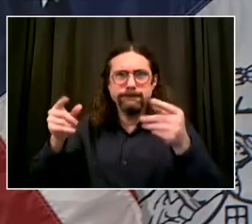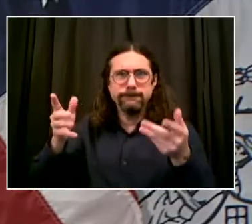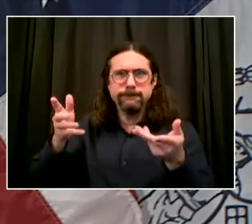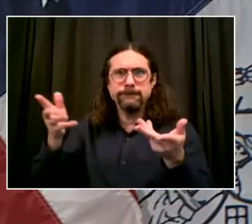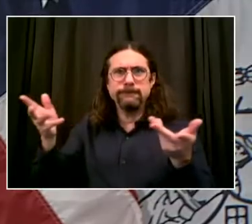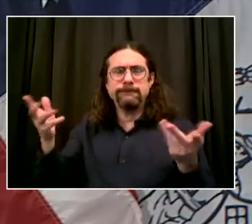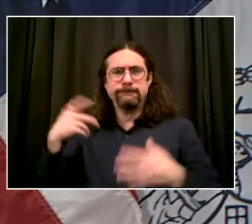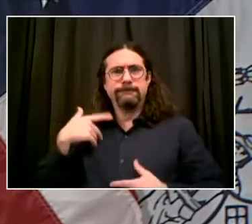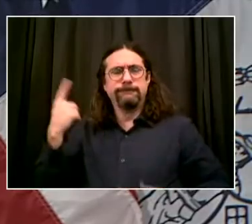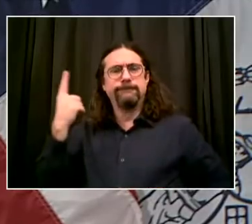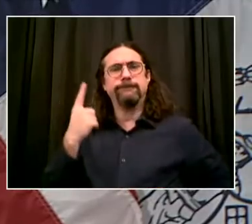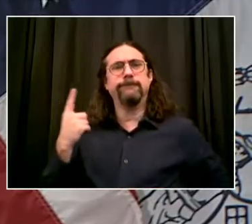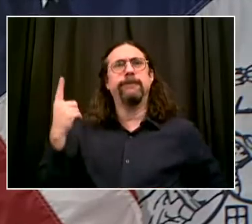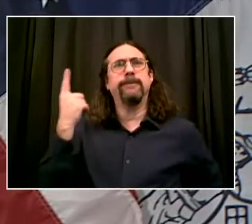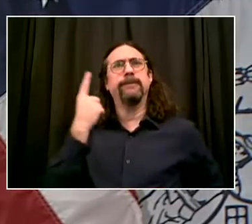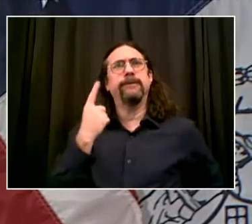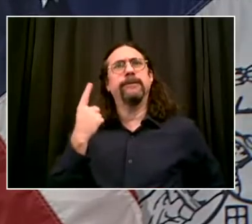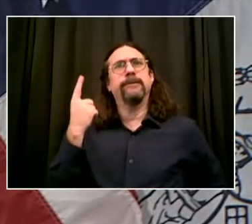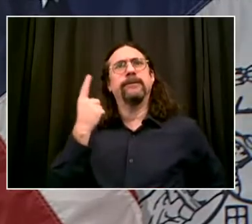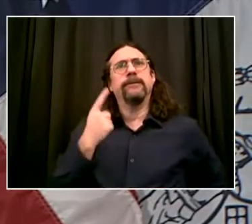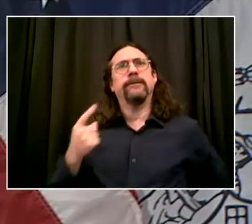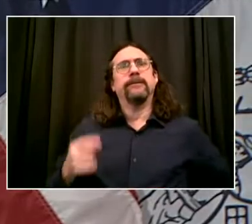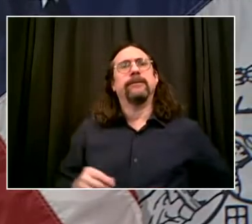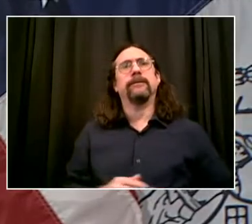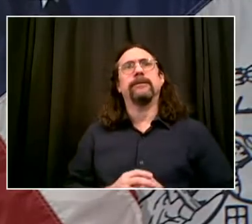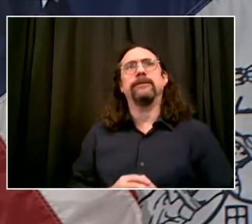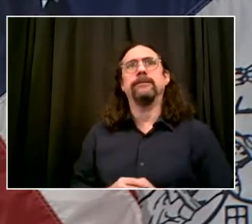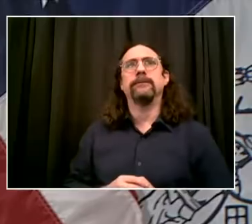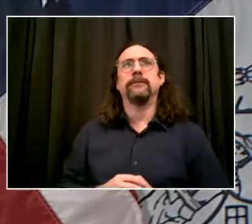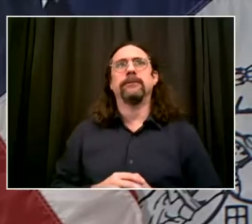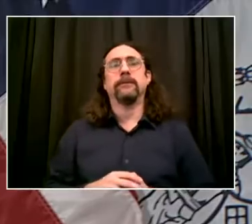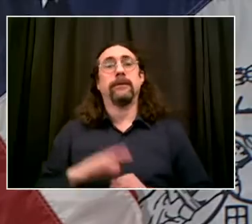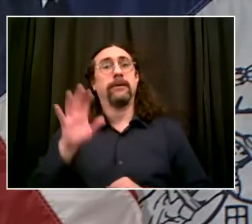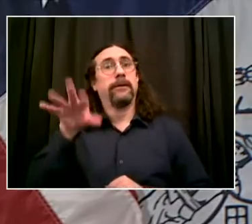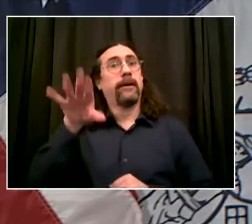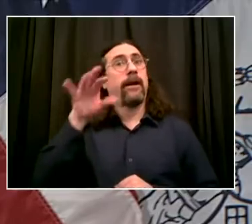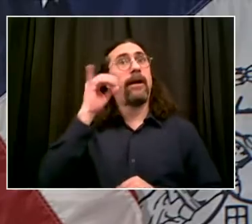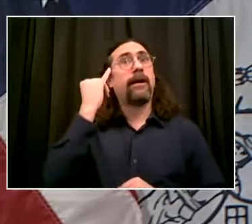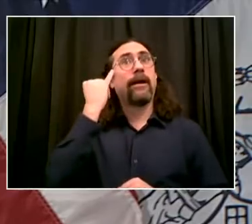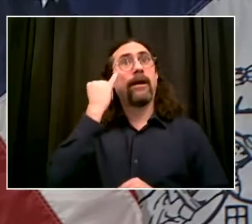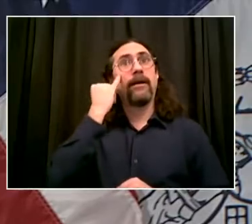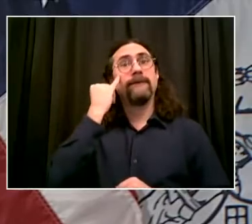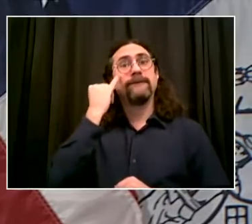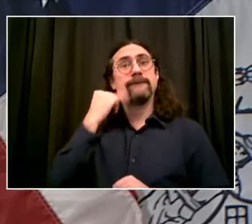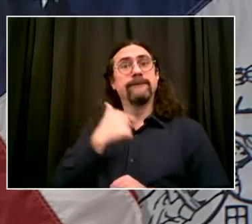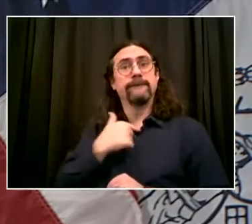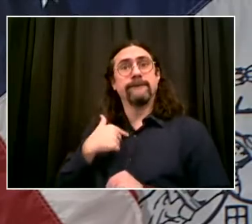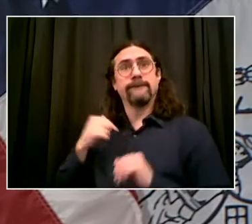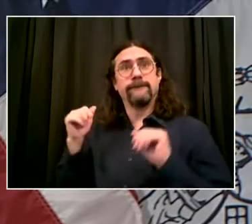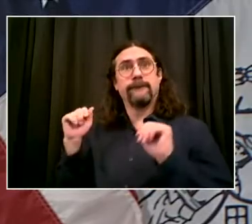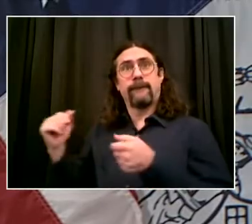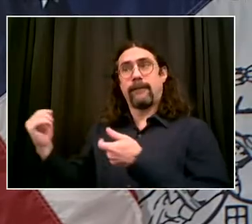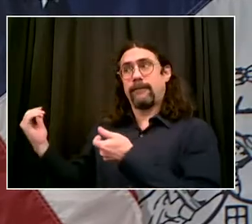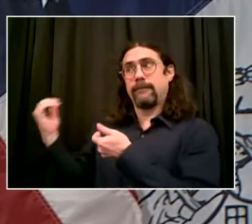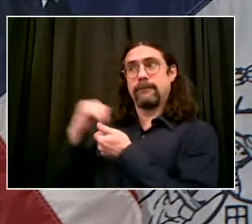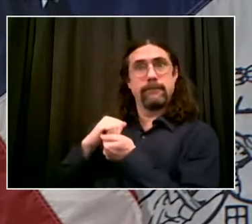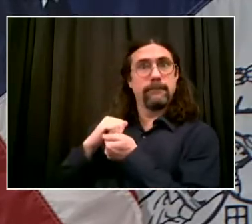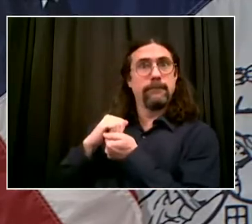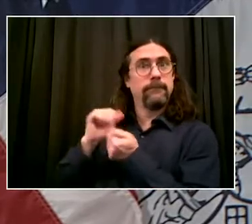BEFORE THE PANDEMIC, WE WEWEE RLLVEAII NG OPPORTUNITY ON THE TABLE TO REACH KIDS MORE